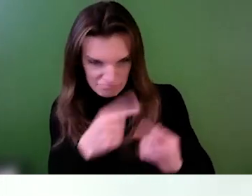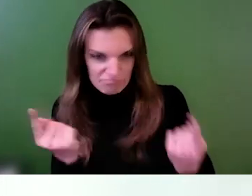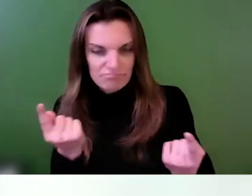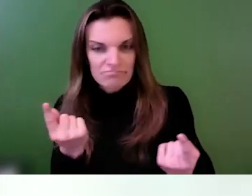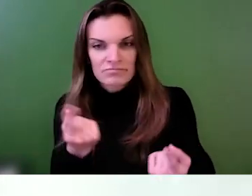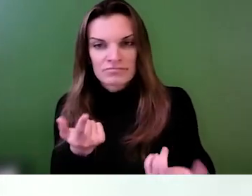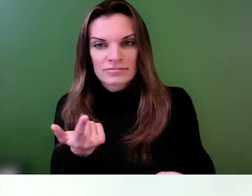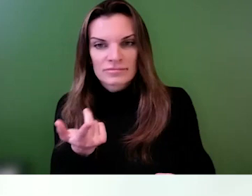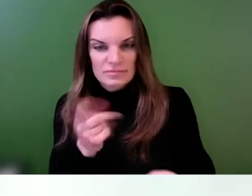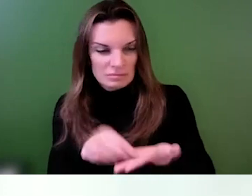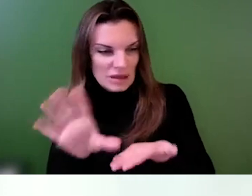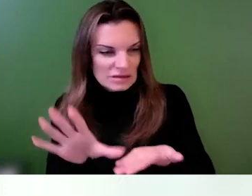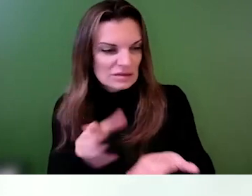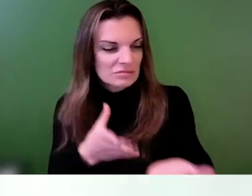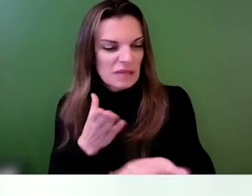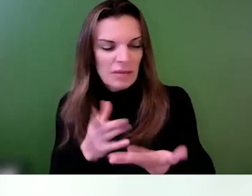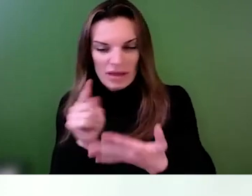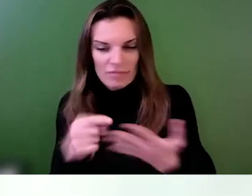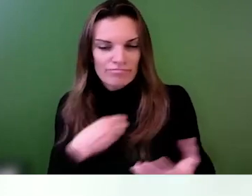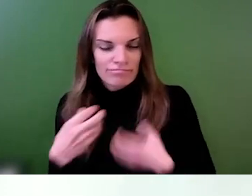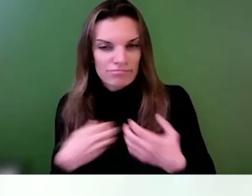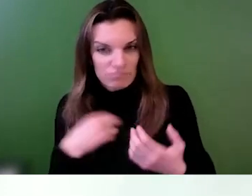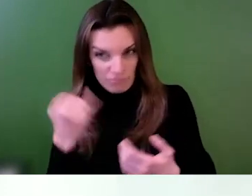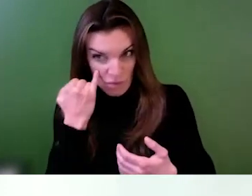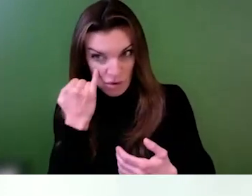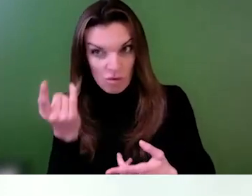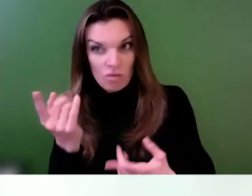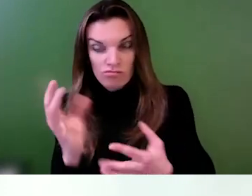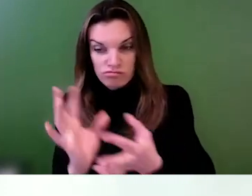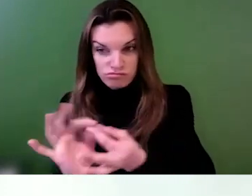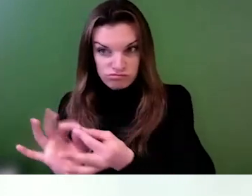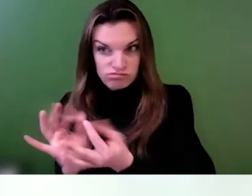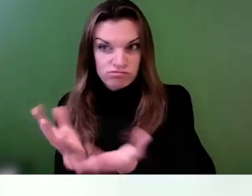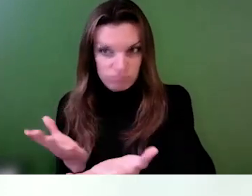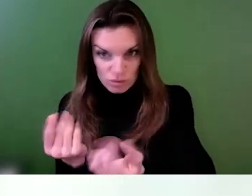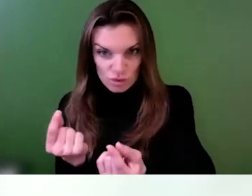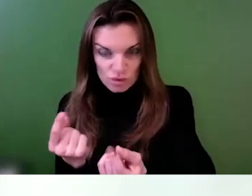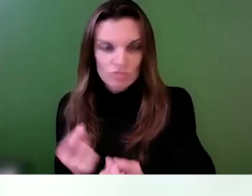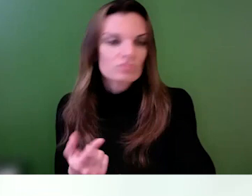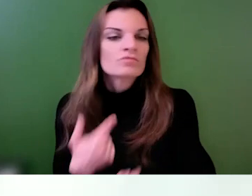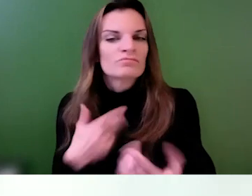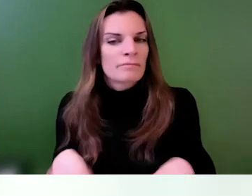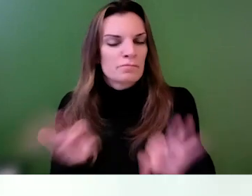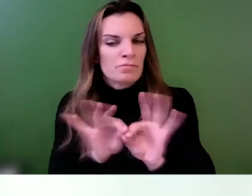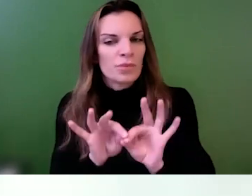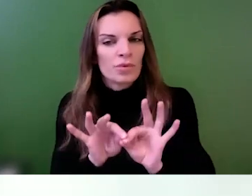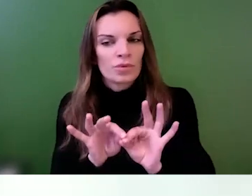that's too expensive. If you are getting those type of answers. So again we always want to ask for that type of